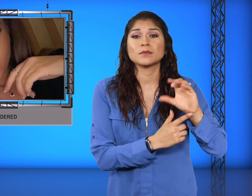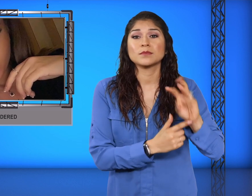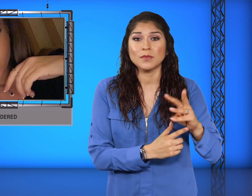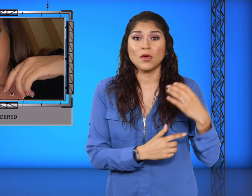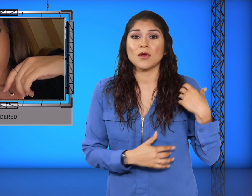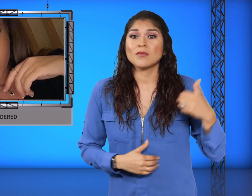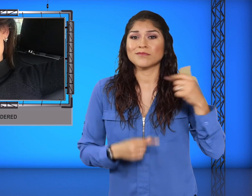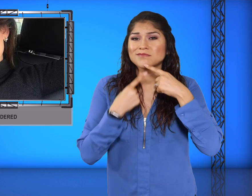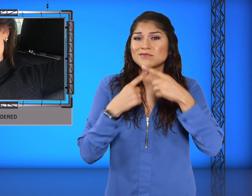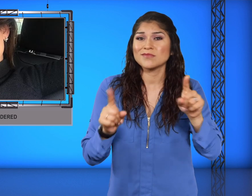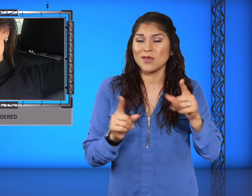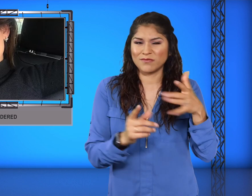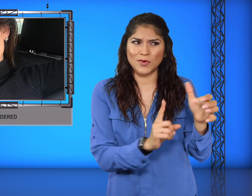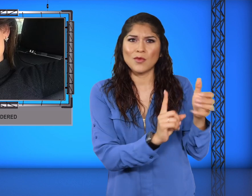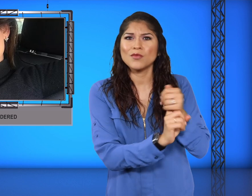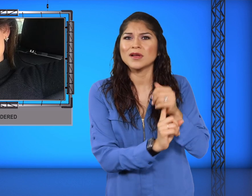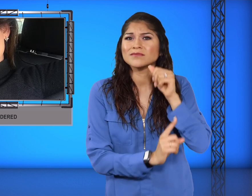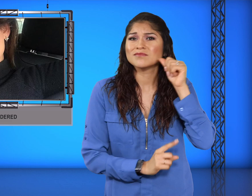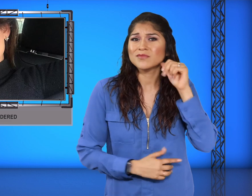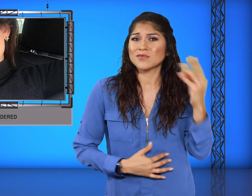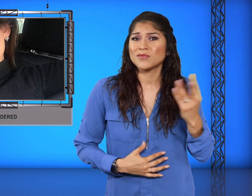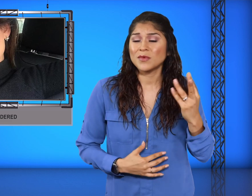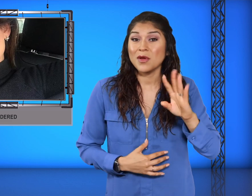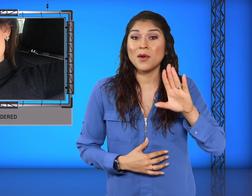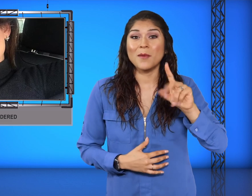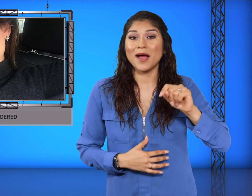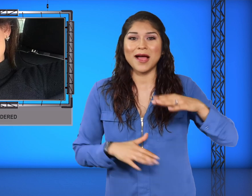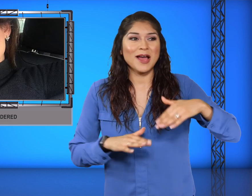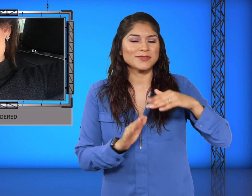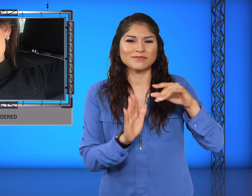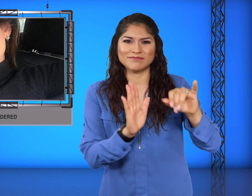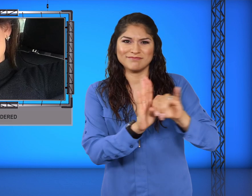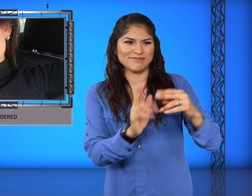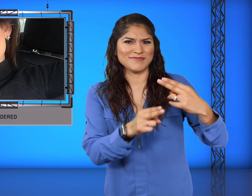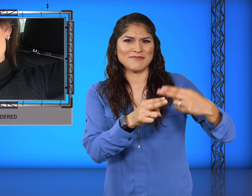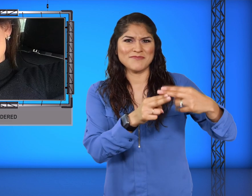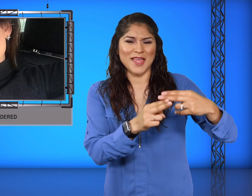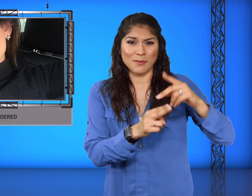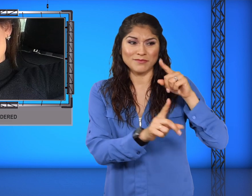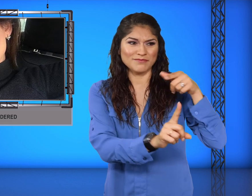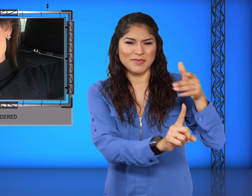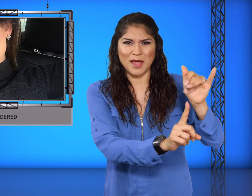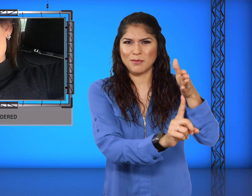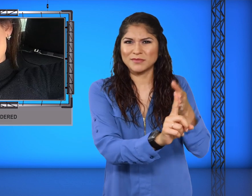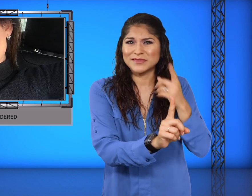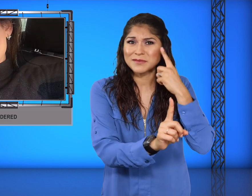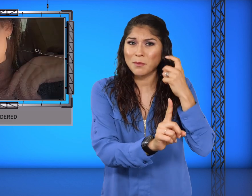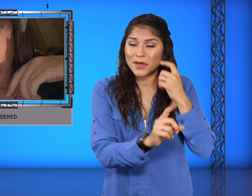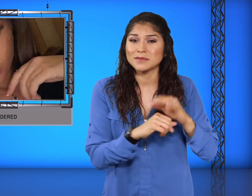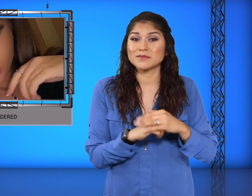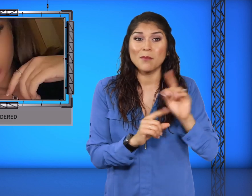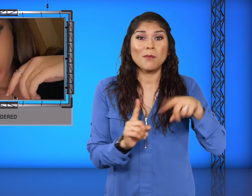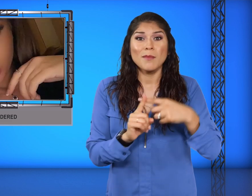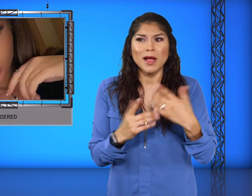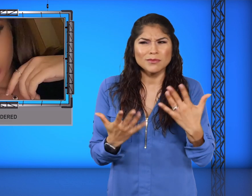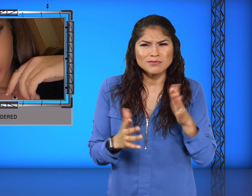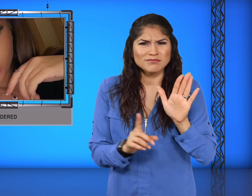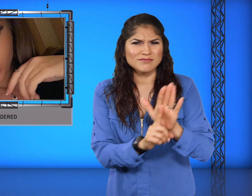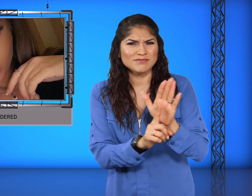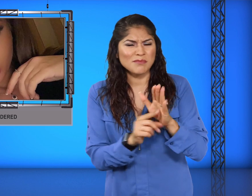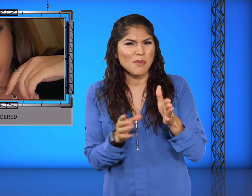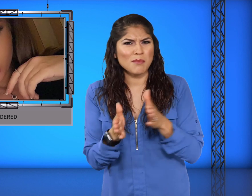Moscow officials announced the arrest Wednesday but have not identified the suspect nor have